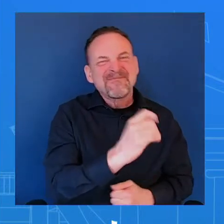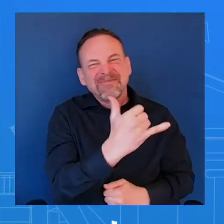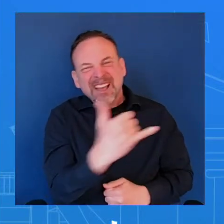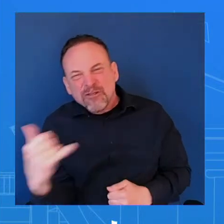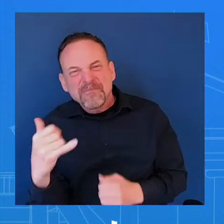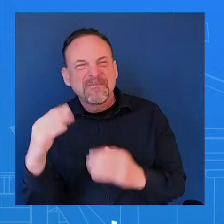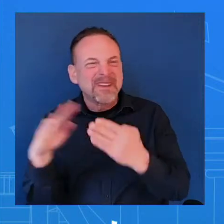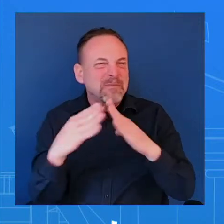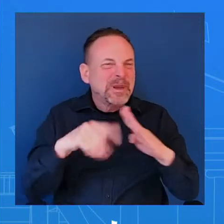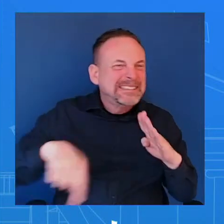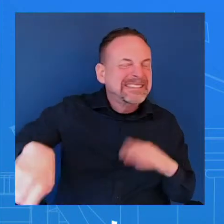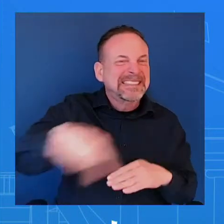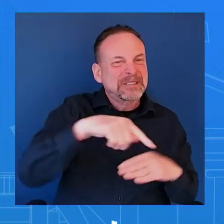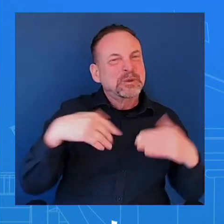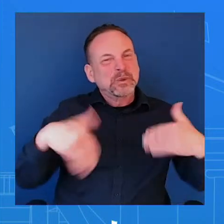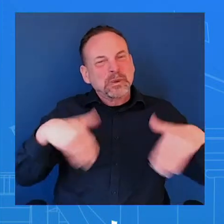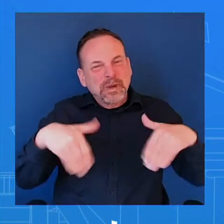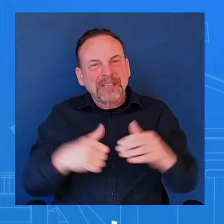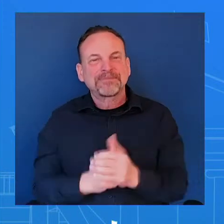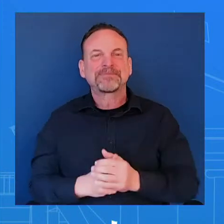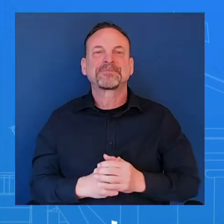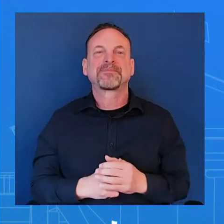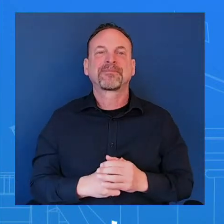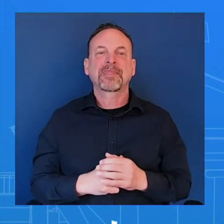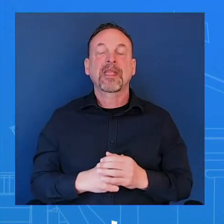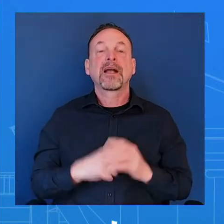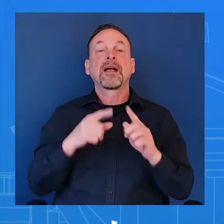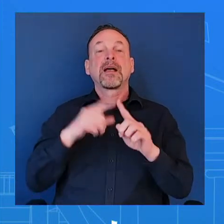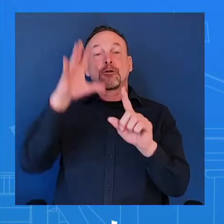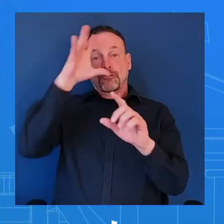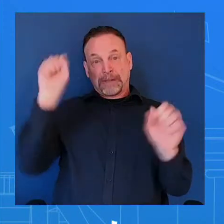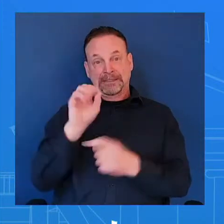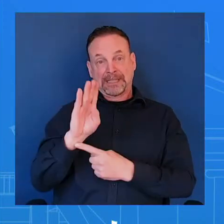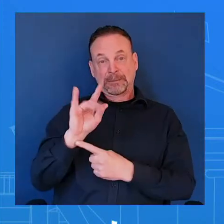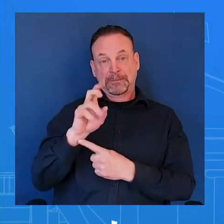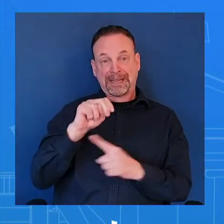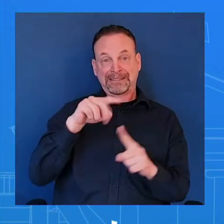and significantly increase humanitarian aid into Gaza. And the President made clear